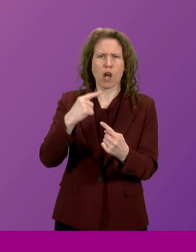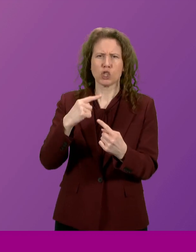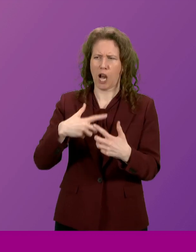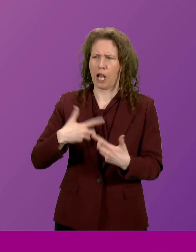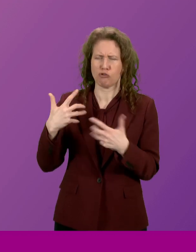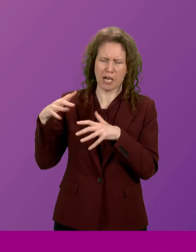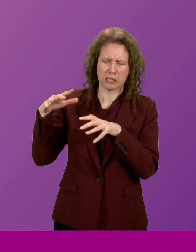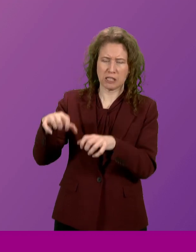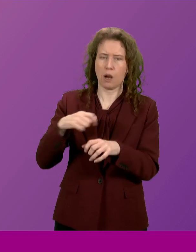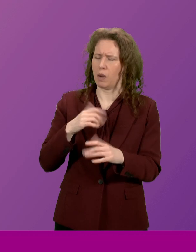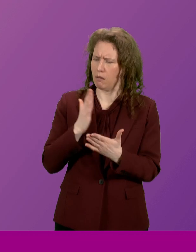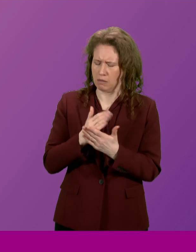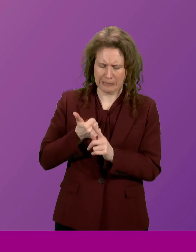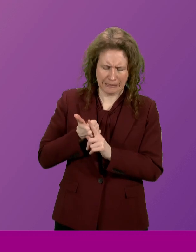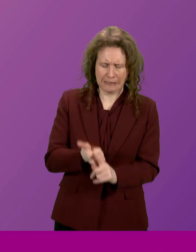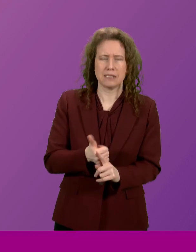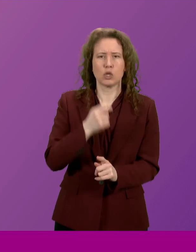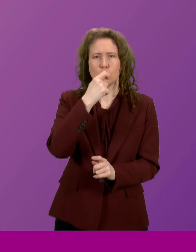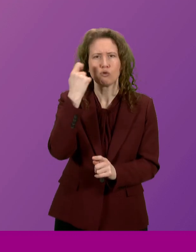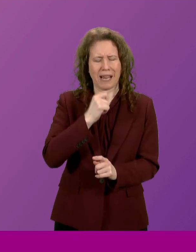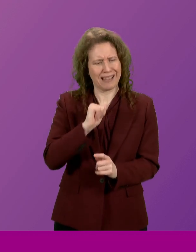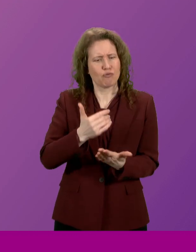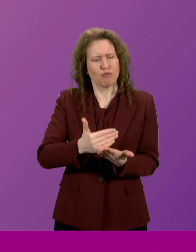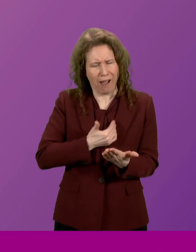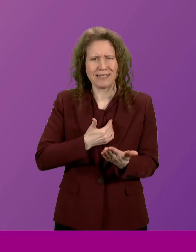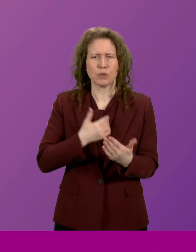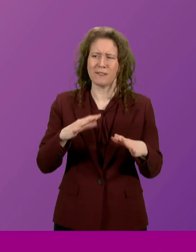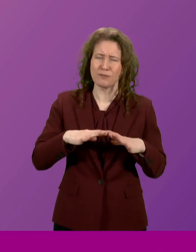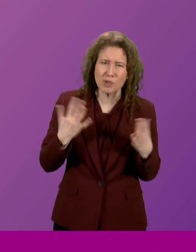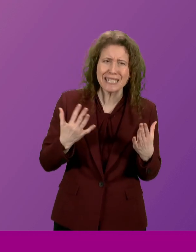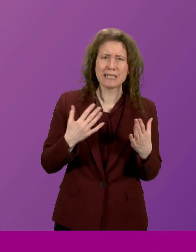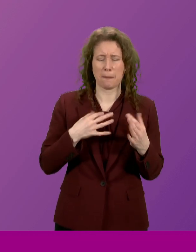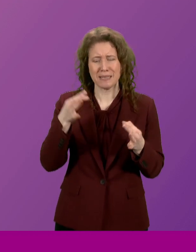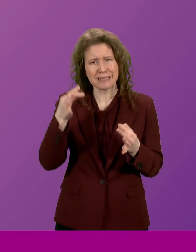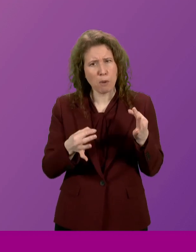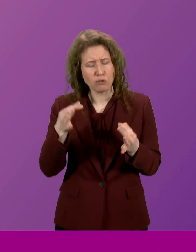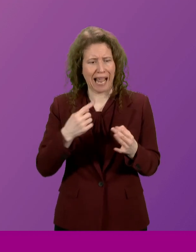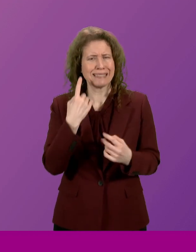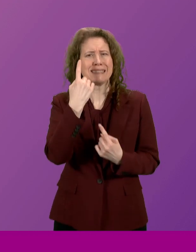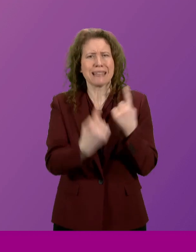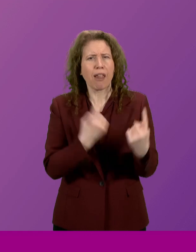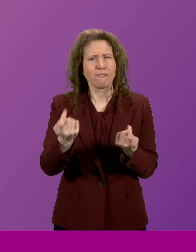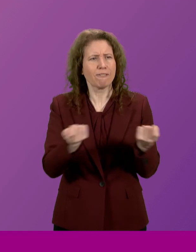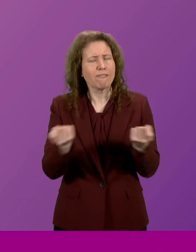that we stand by the people of Ukraine’s rights to freedom, democracy and self-determination?